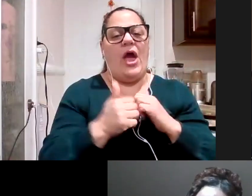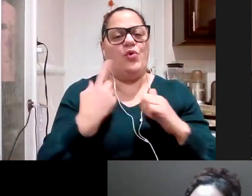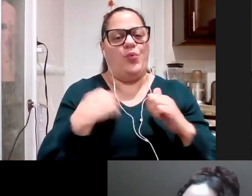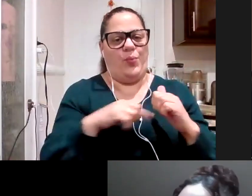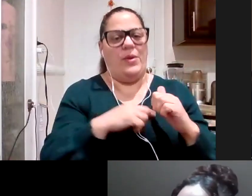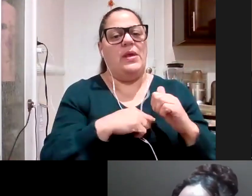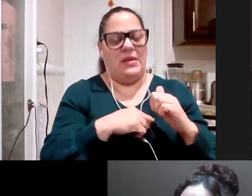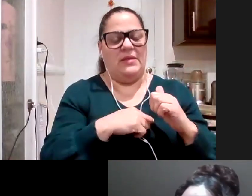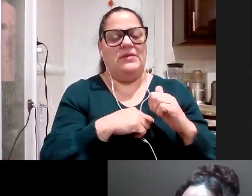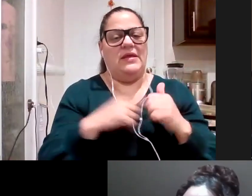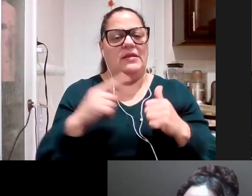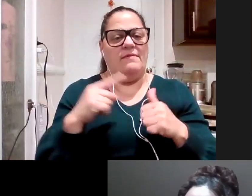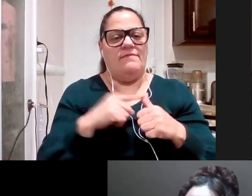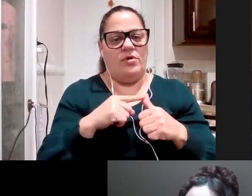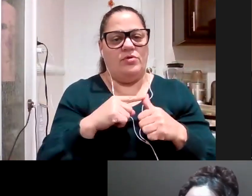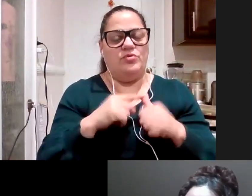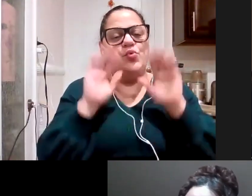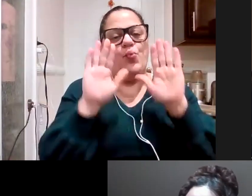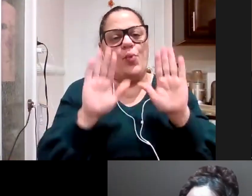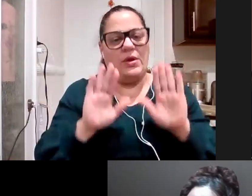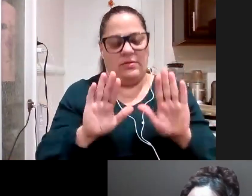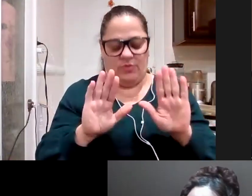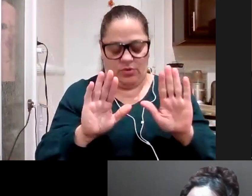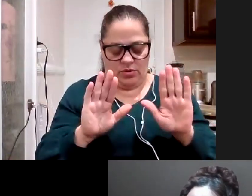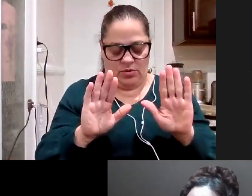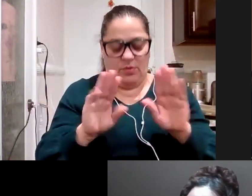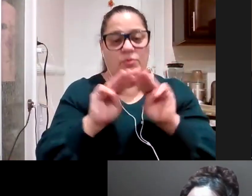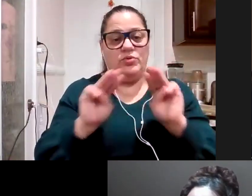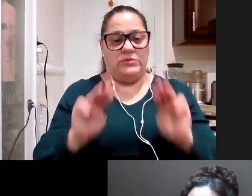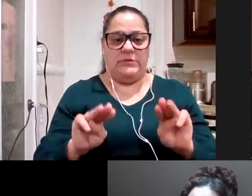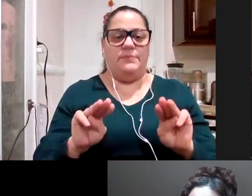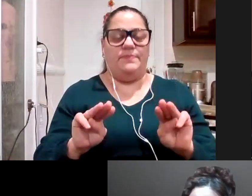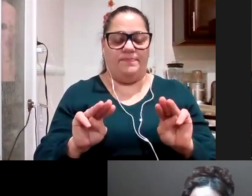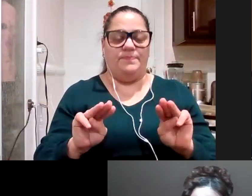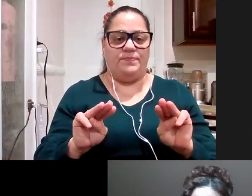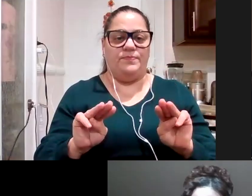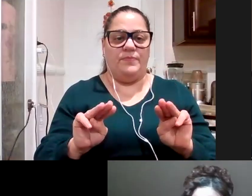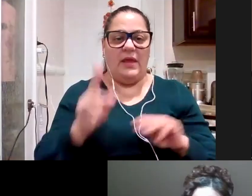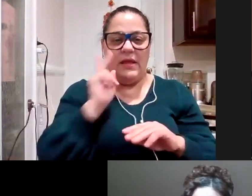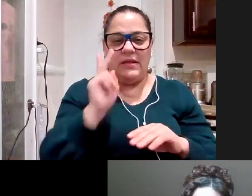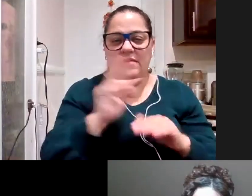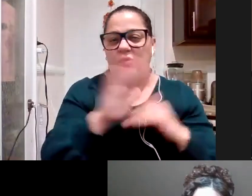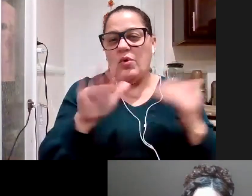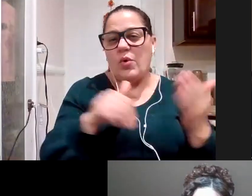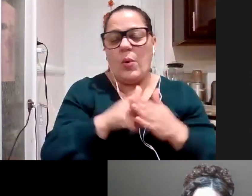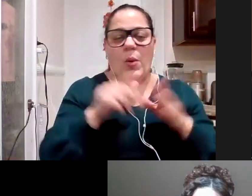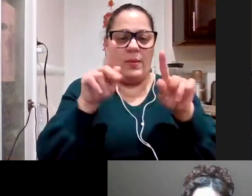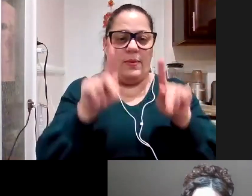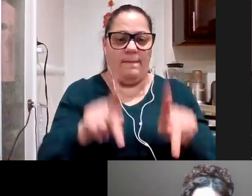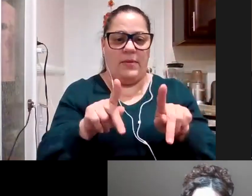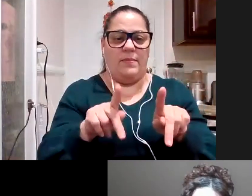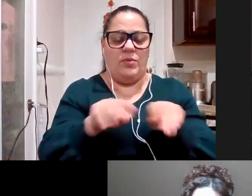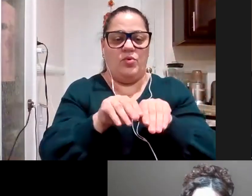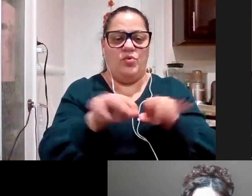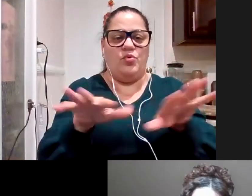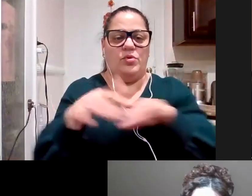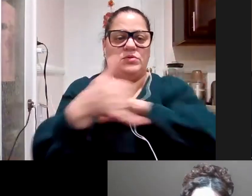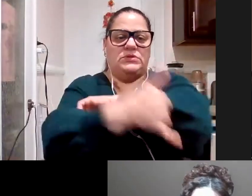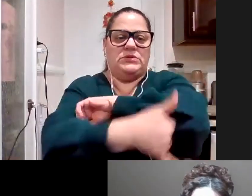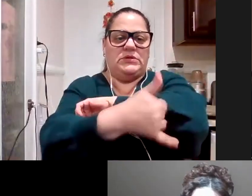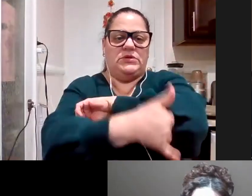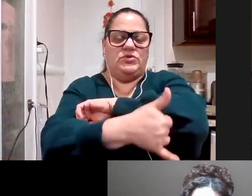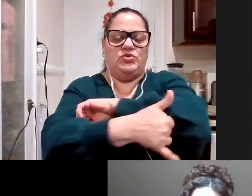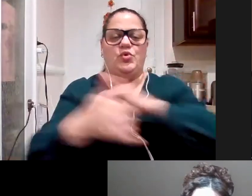this first wonderful um museum and look for all of the people across the country who have have those